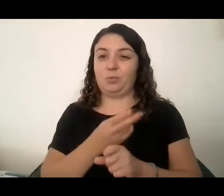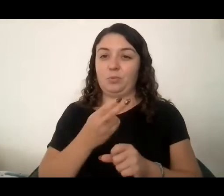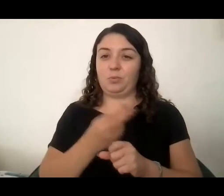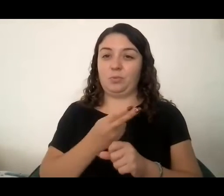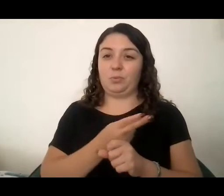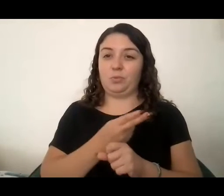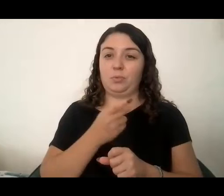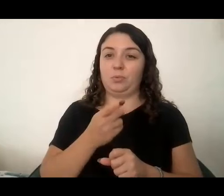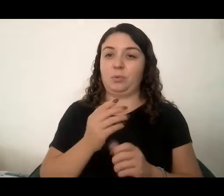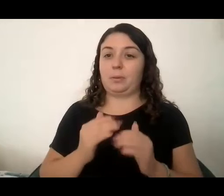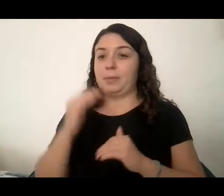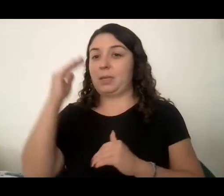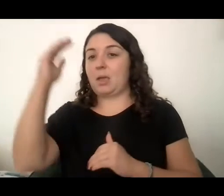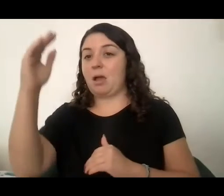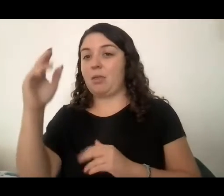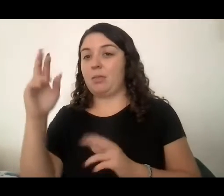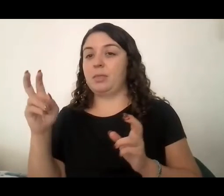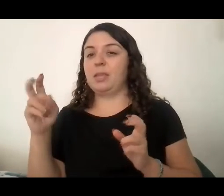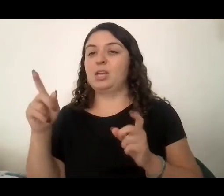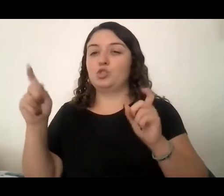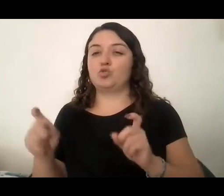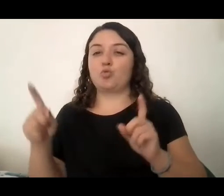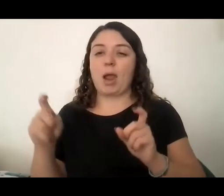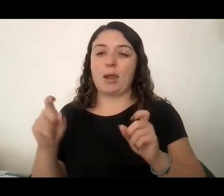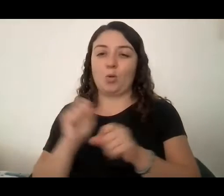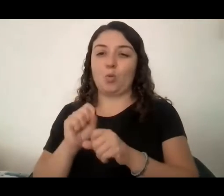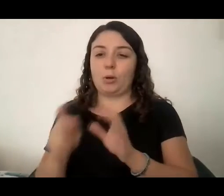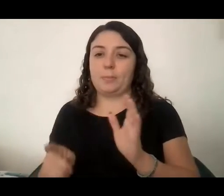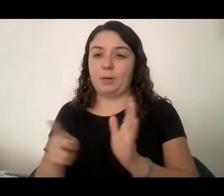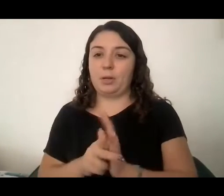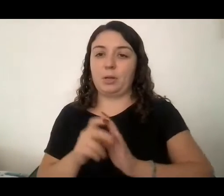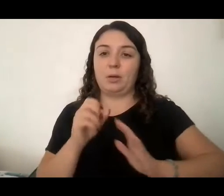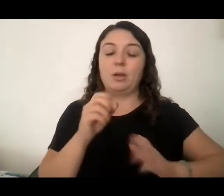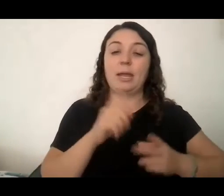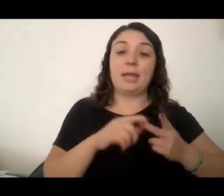if you are beyond the Trial Work Period, if your earnings are above or below the SGA. So they use